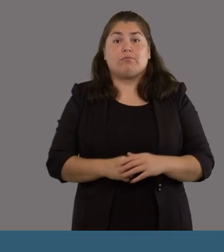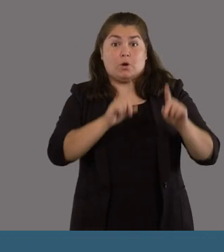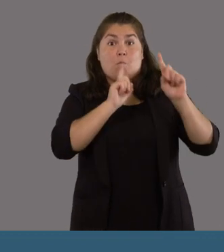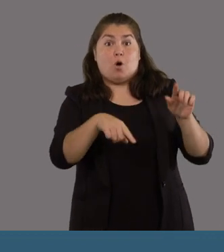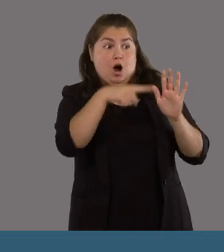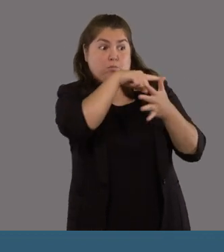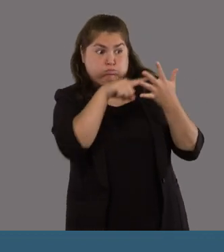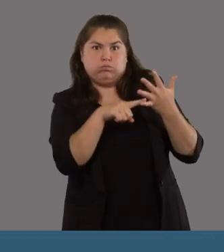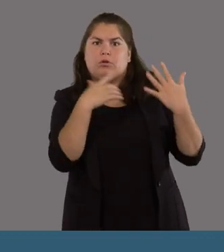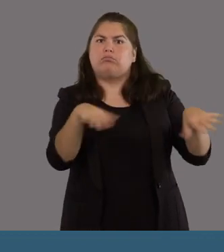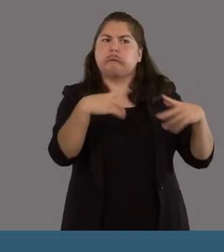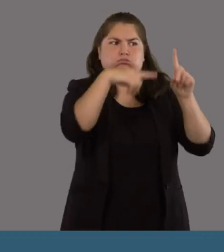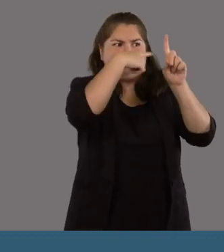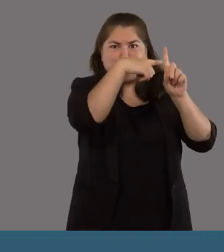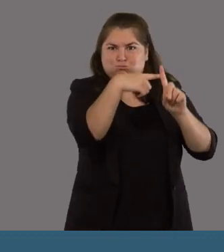While the report highlighted many positive